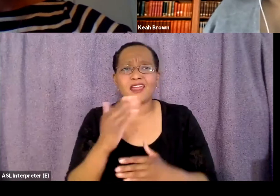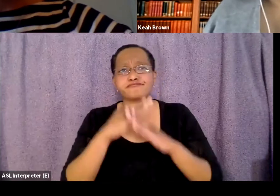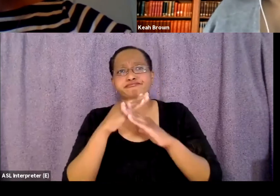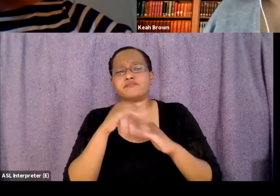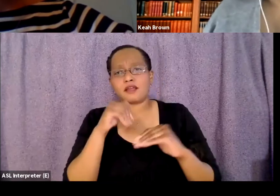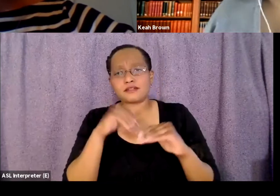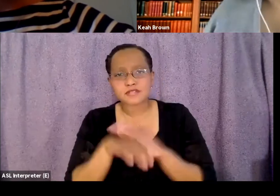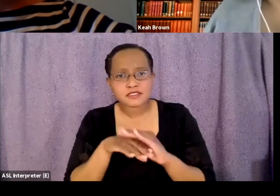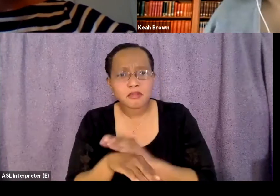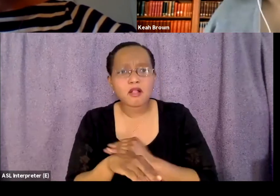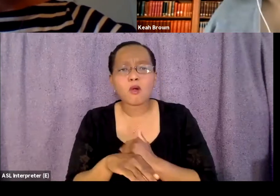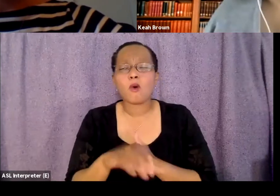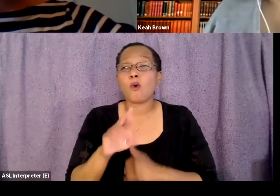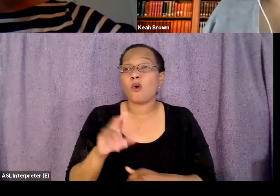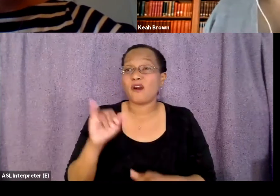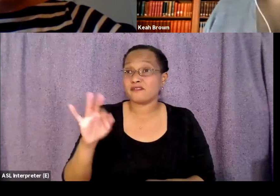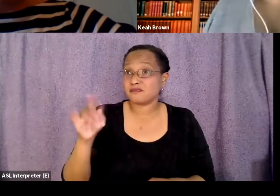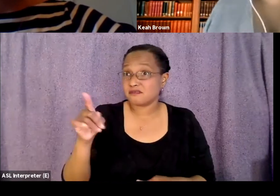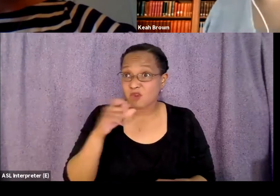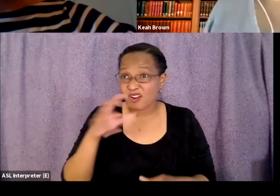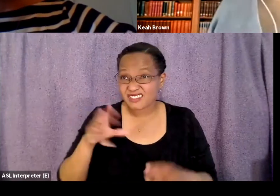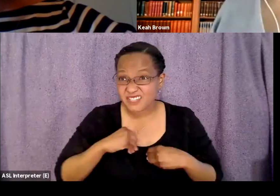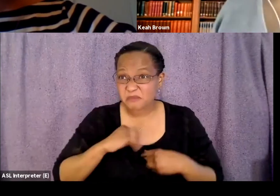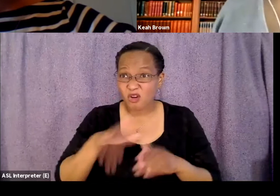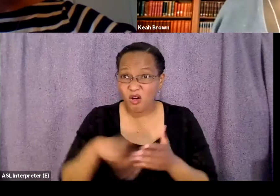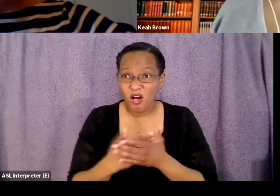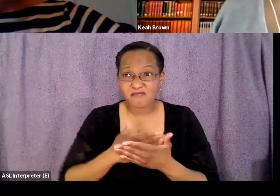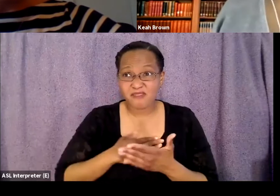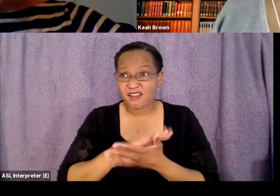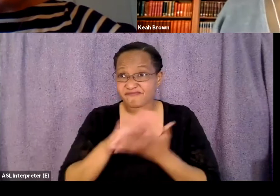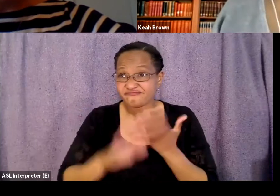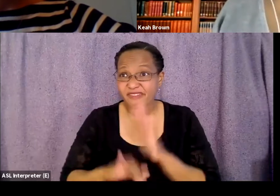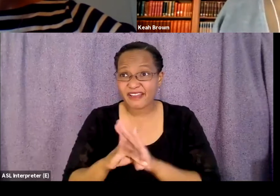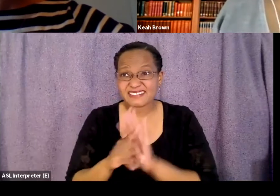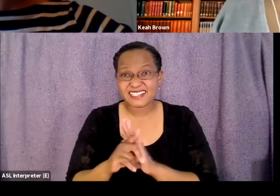and or when people don't fully accept all our identities, even when trying to show up for us.